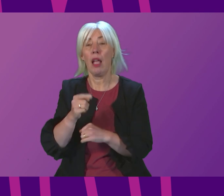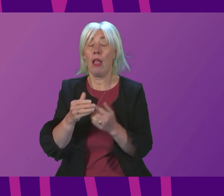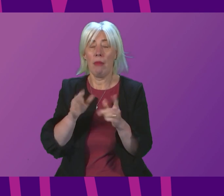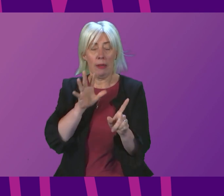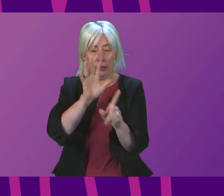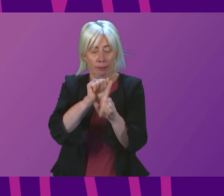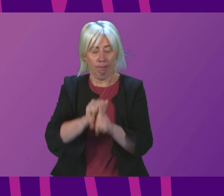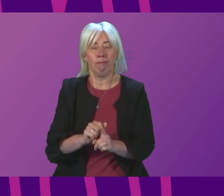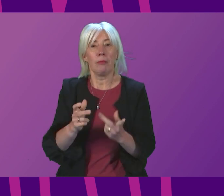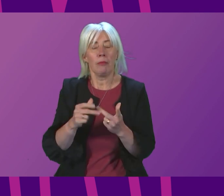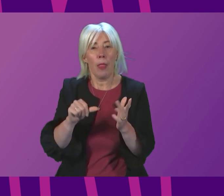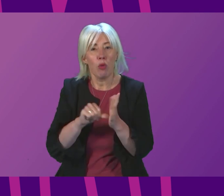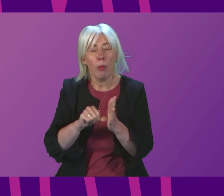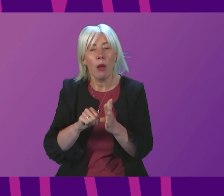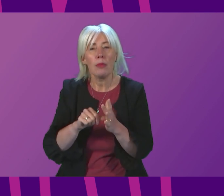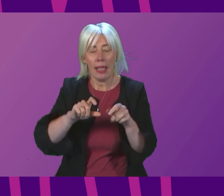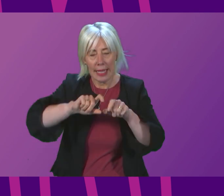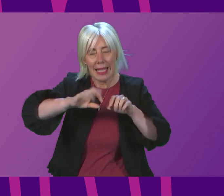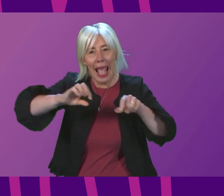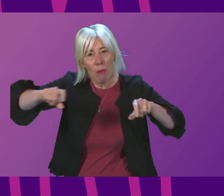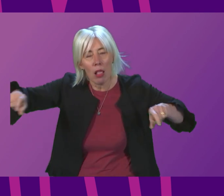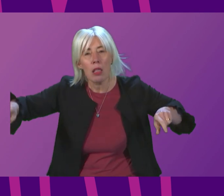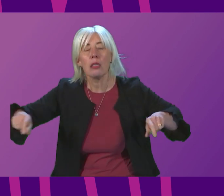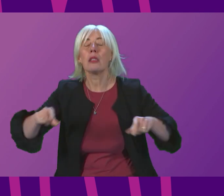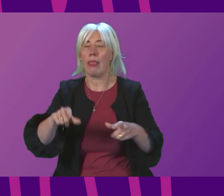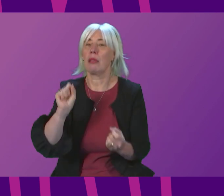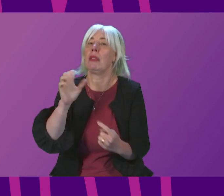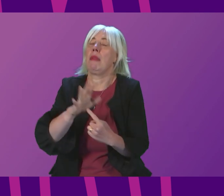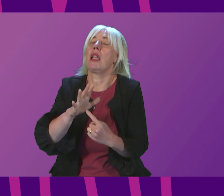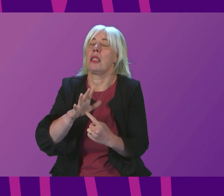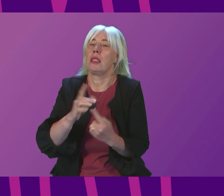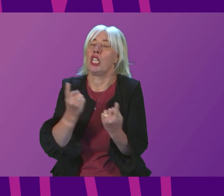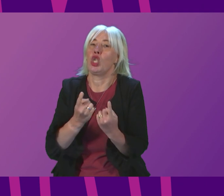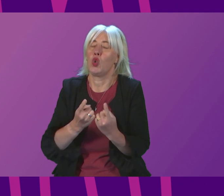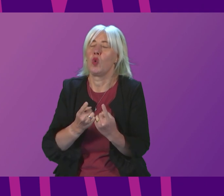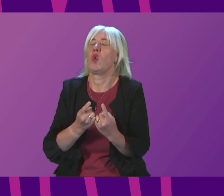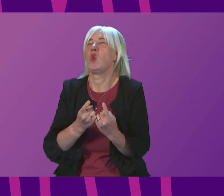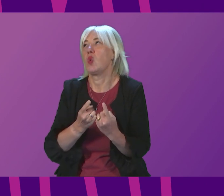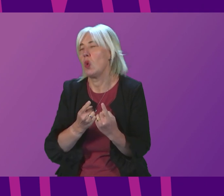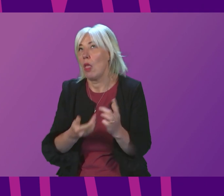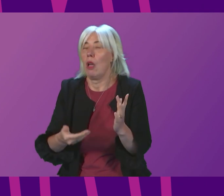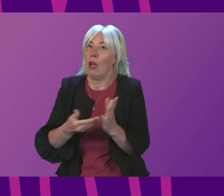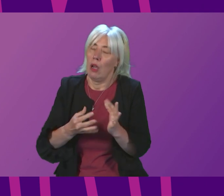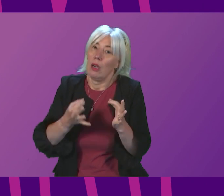with the cabling problem being the most significant. On top of that, of course, there has been additional delay because of Covid.